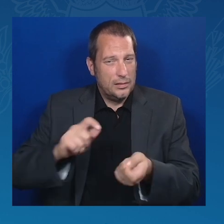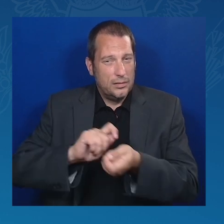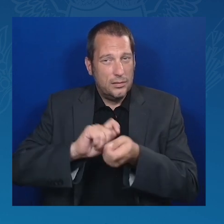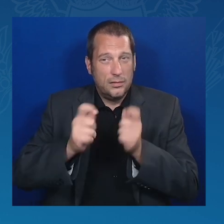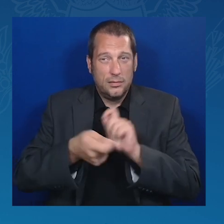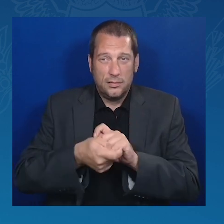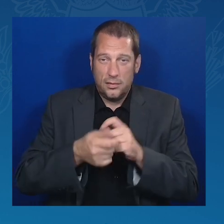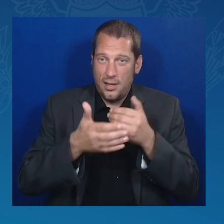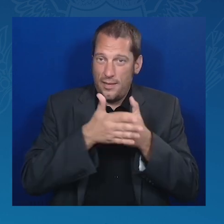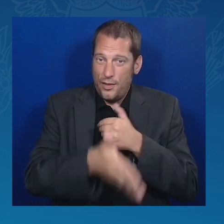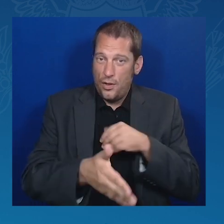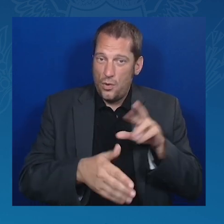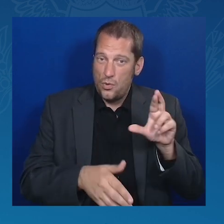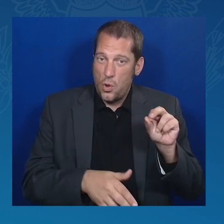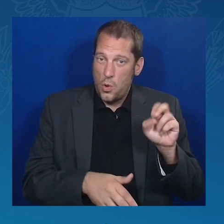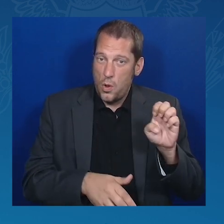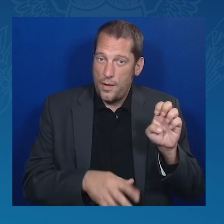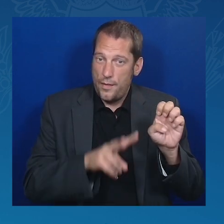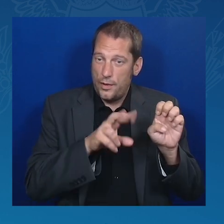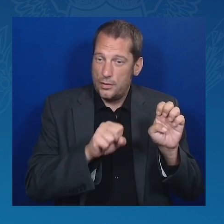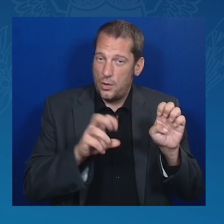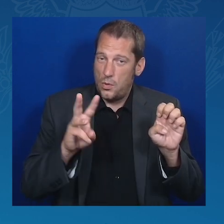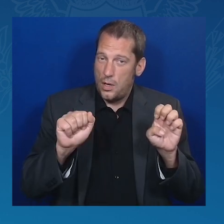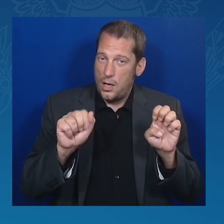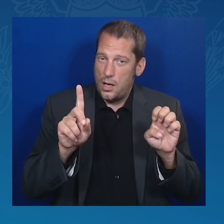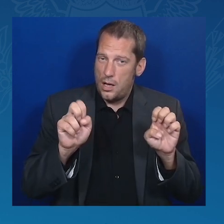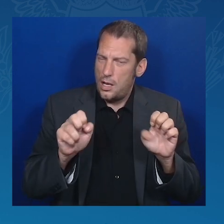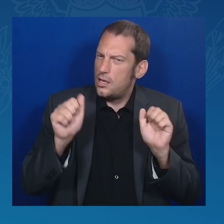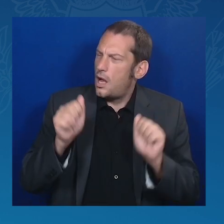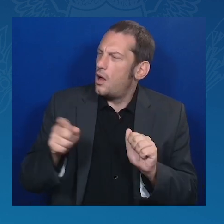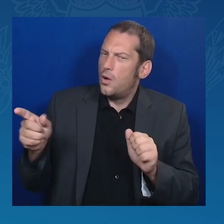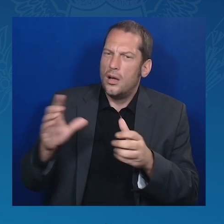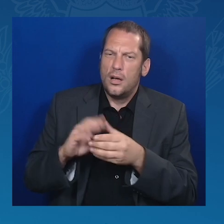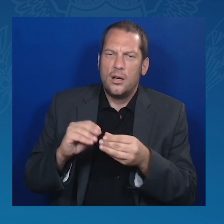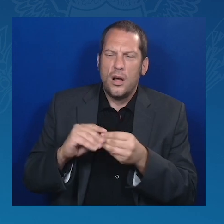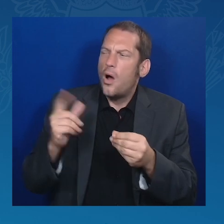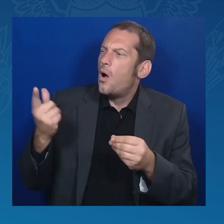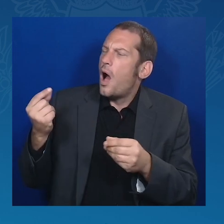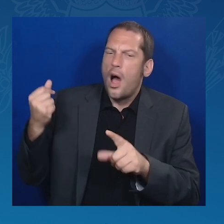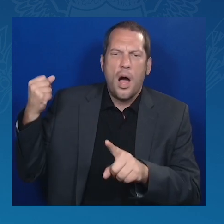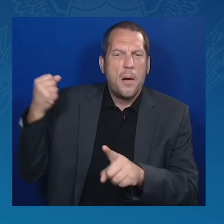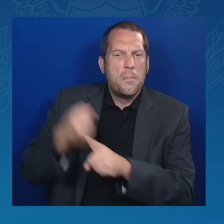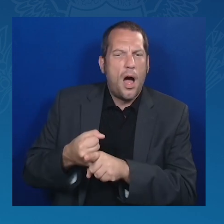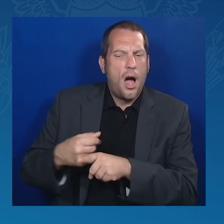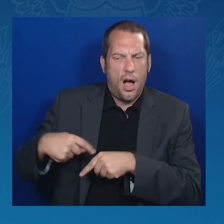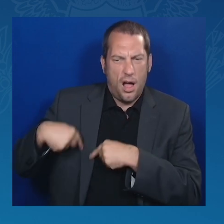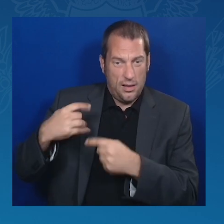and how we ended up here? The Vice President: So let me start by saying thank you, Chrissy.